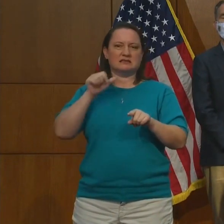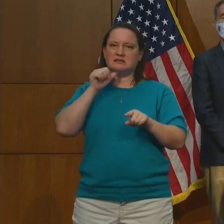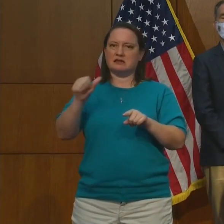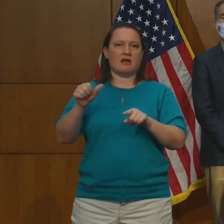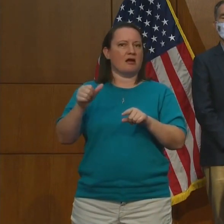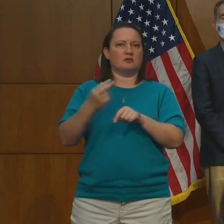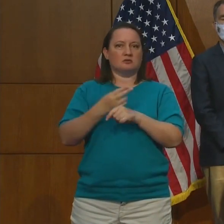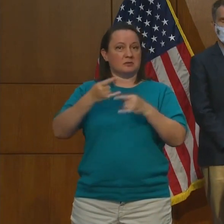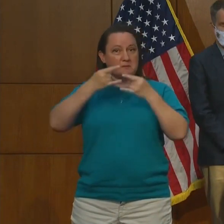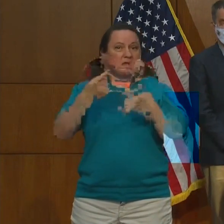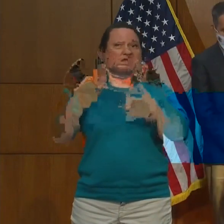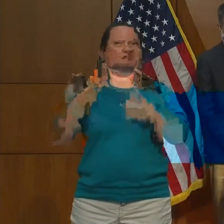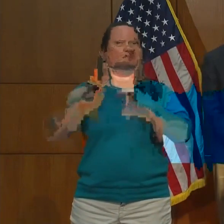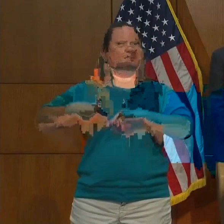THIS- HAVING SUSPENDED PAYMENTS